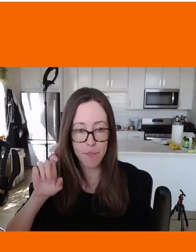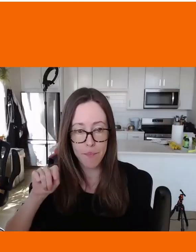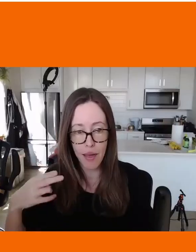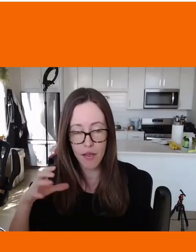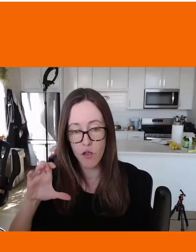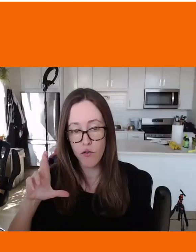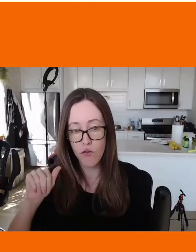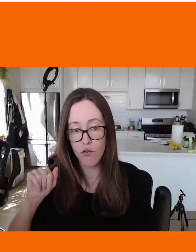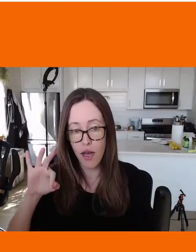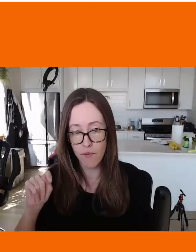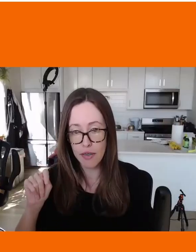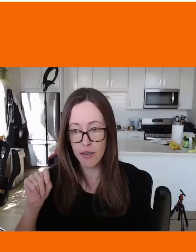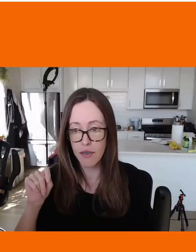with staff assistant Beth Craft.